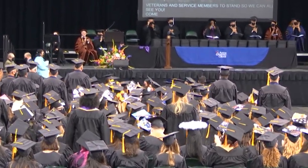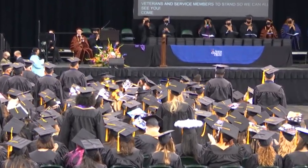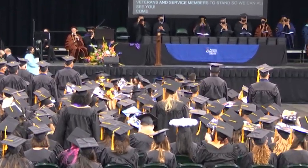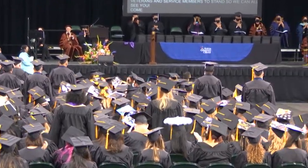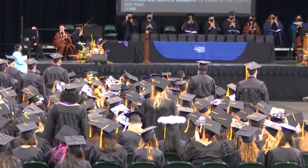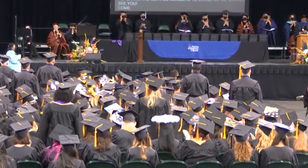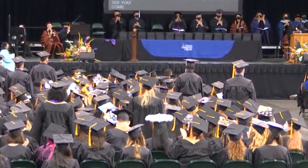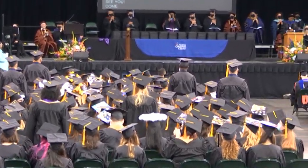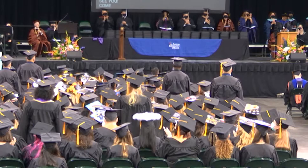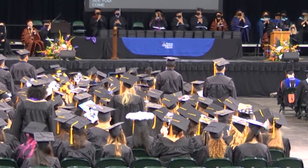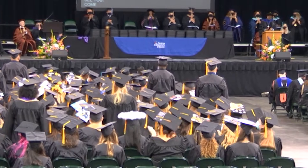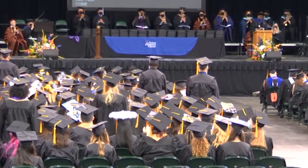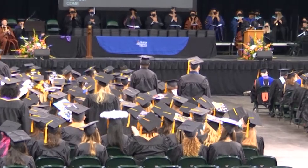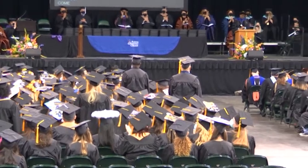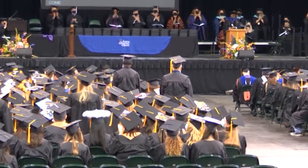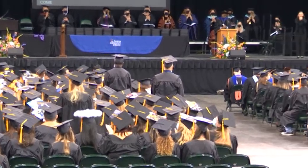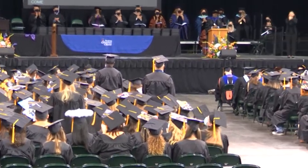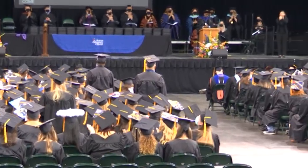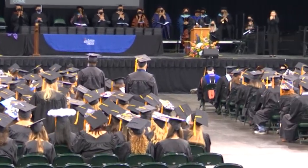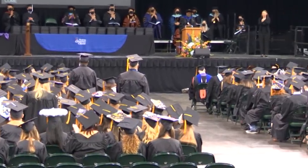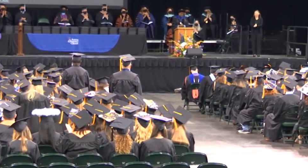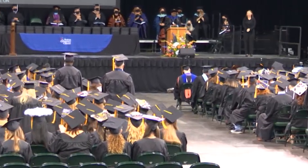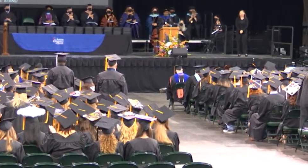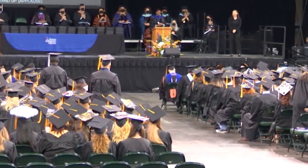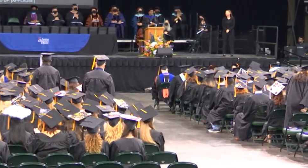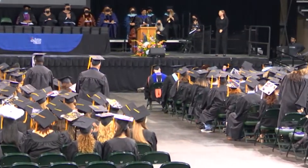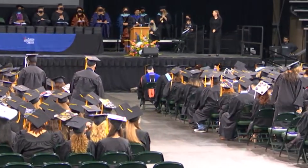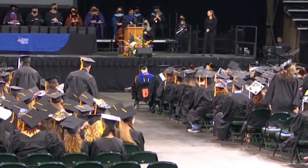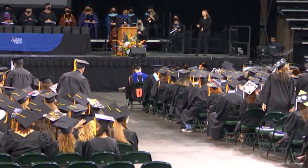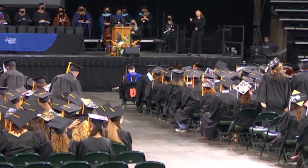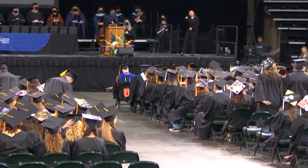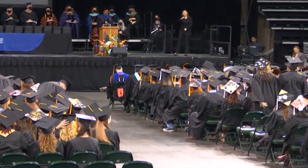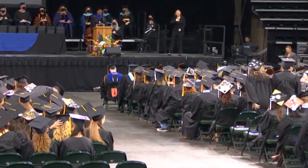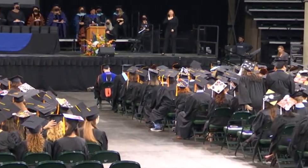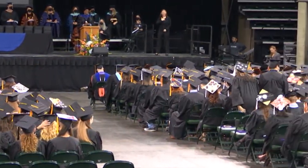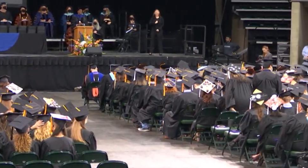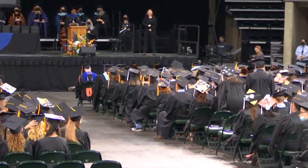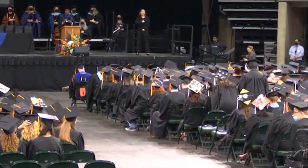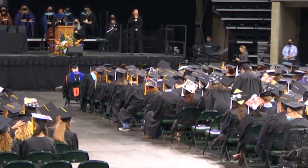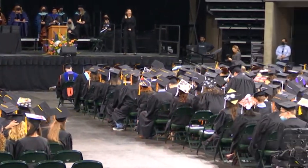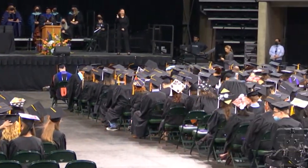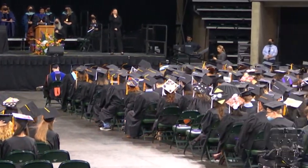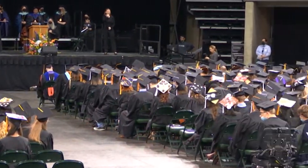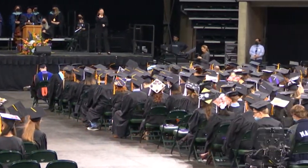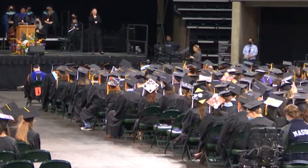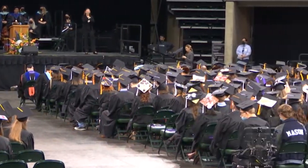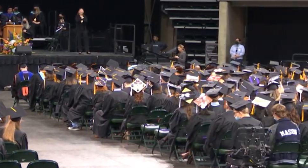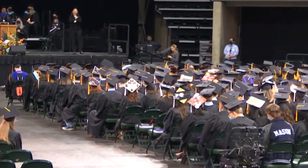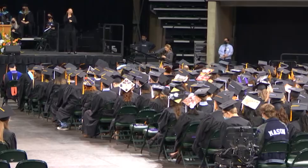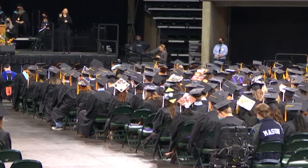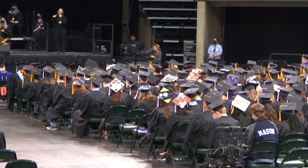Congratulations. Are you feeling proud of yourself tonight, because we are very proud of you.